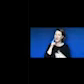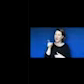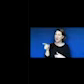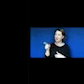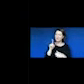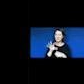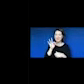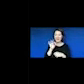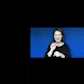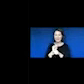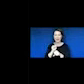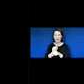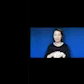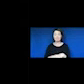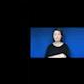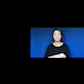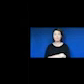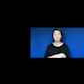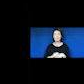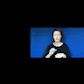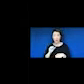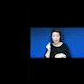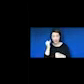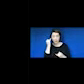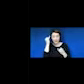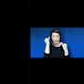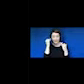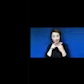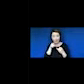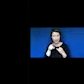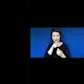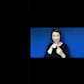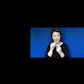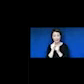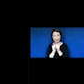Another idea with working in this type of setting that athletic department would allow